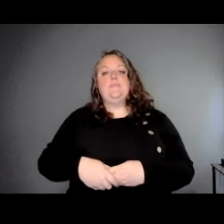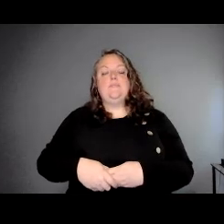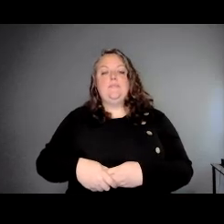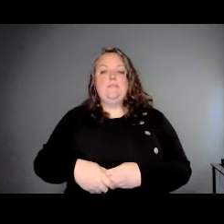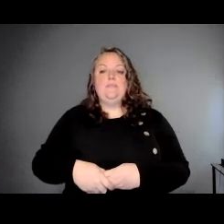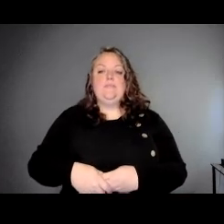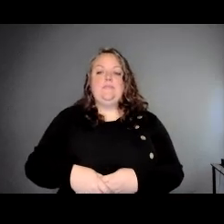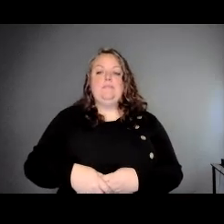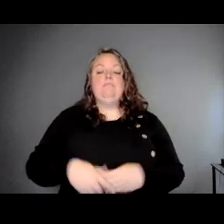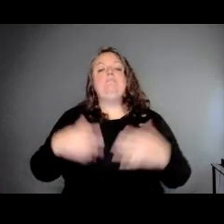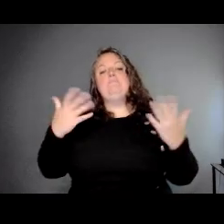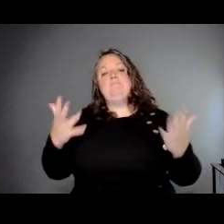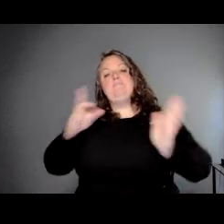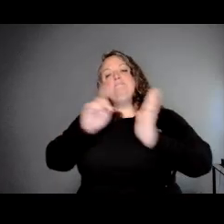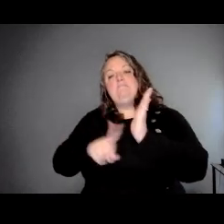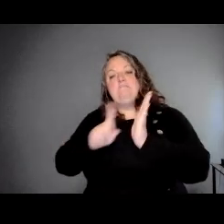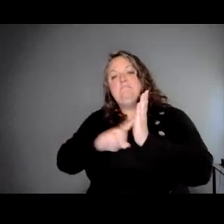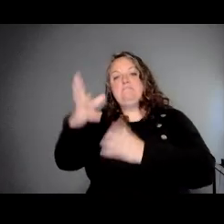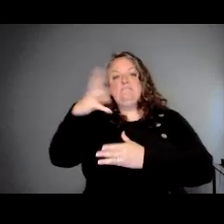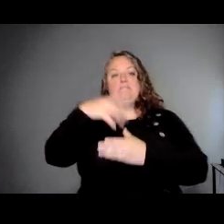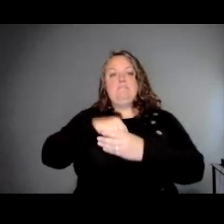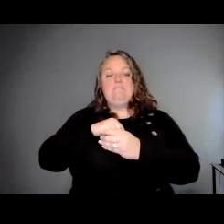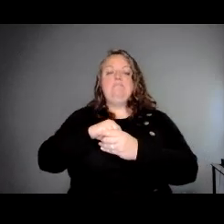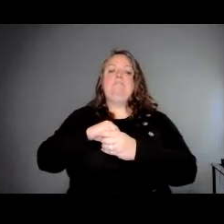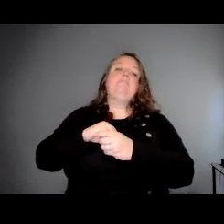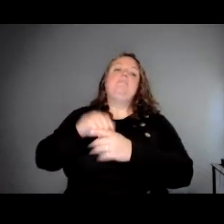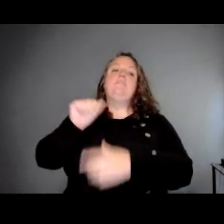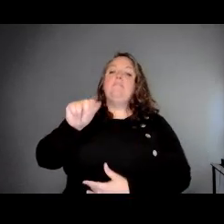So let's explore the components and importance of an ADA transition plan.